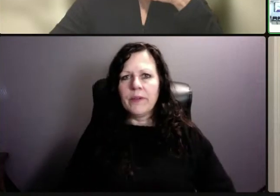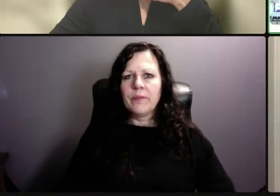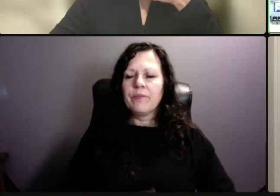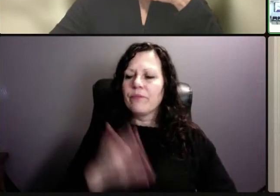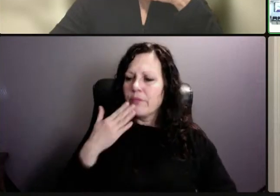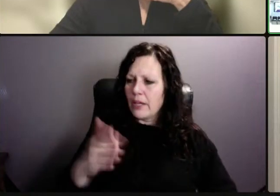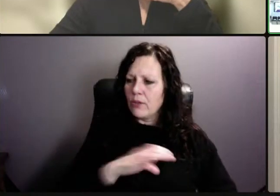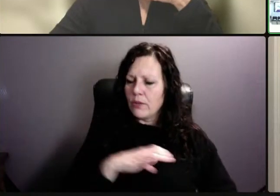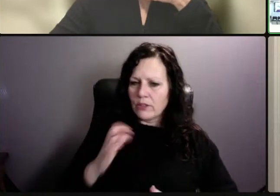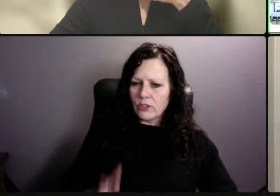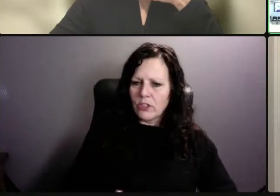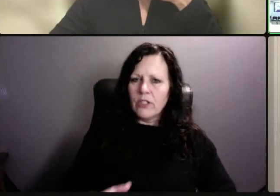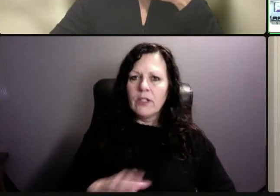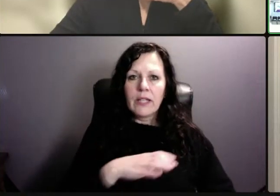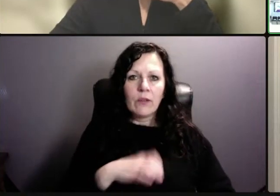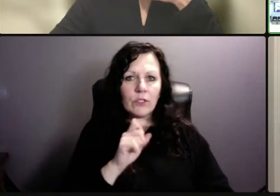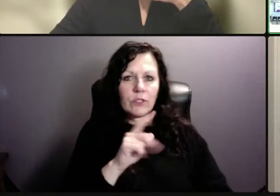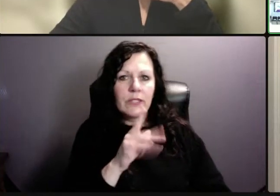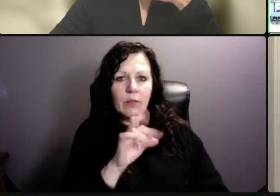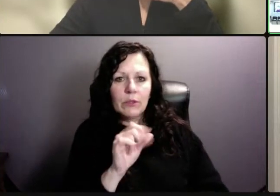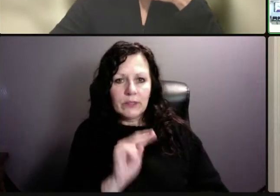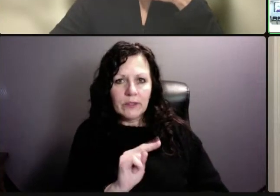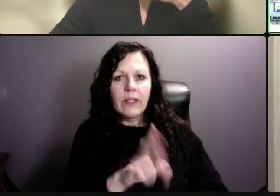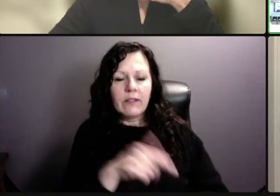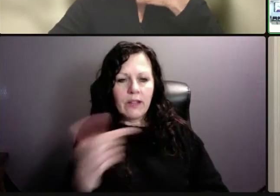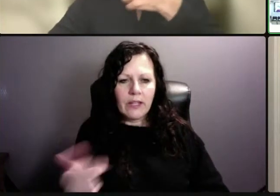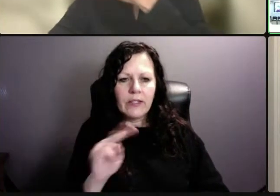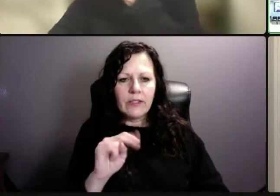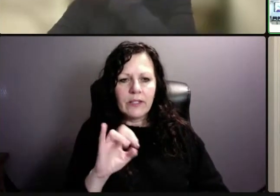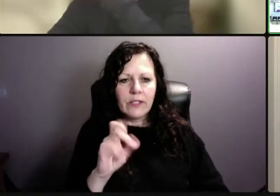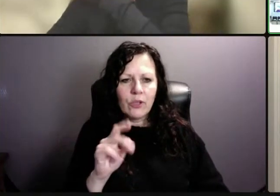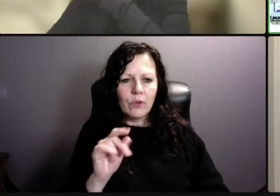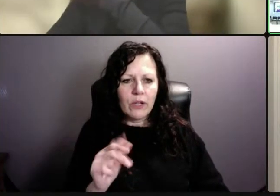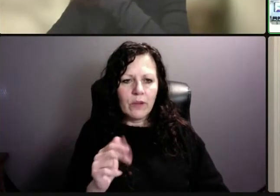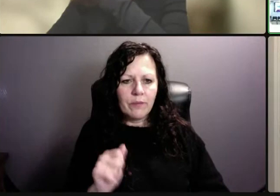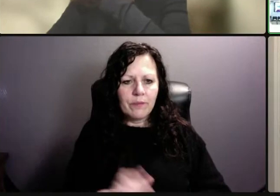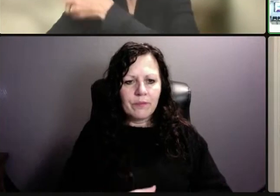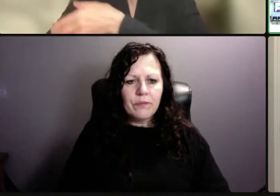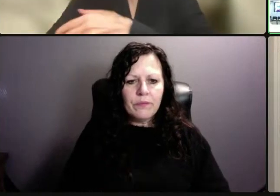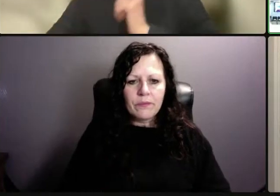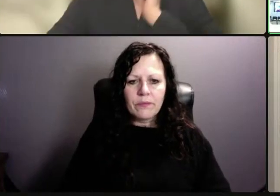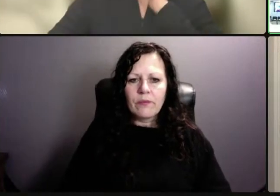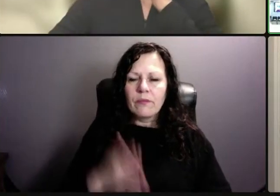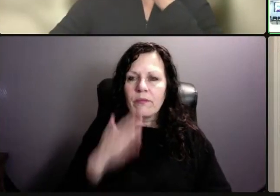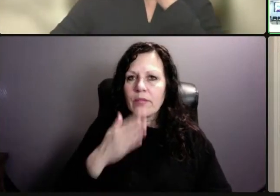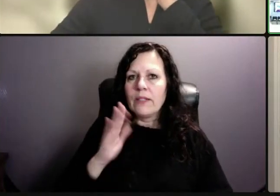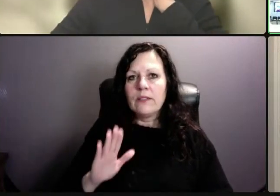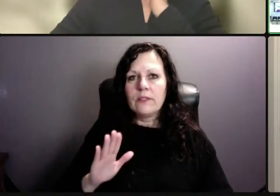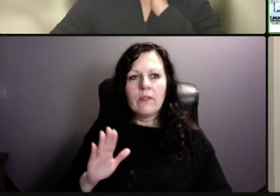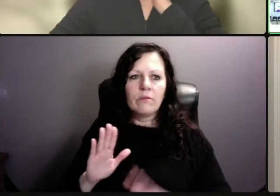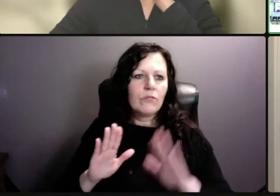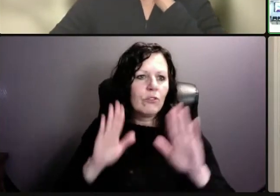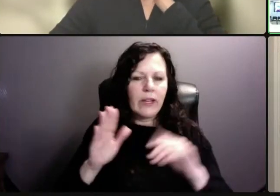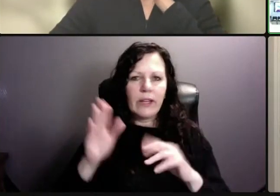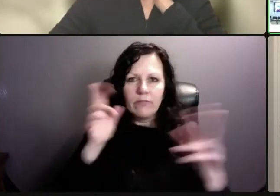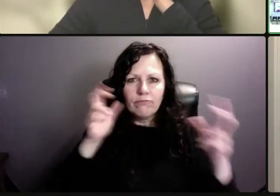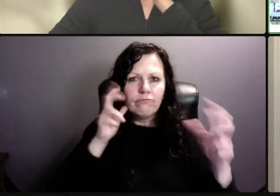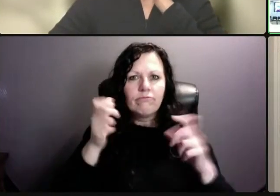THAT MOVING FORWARD? THANK YOU. COUNCILOR.